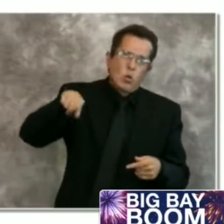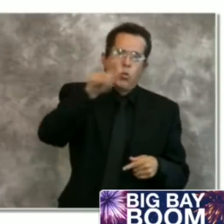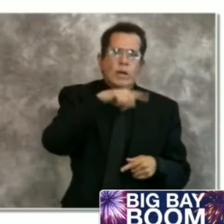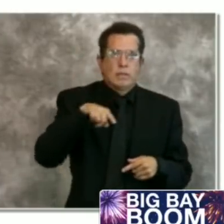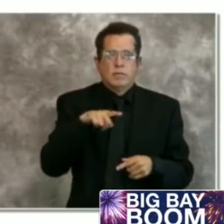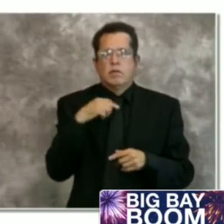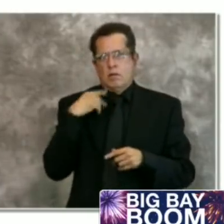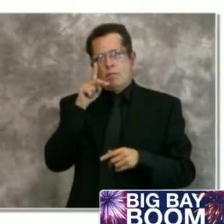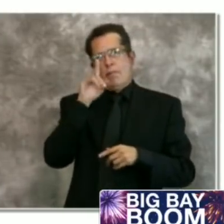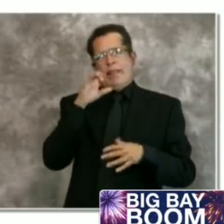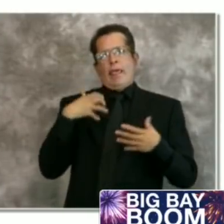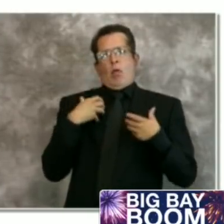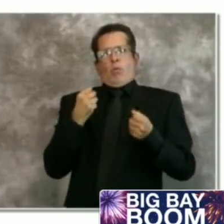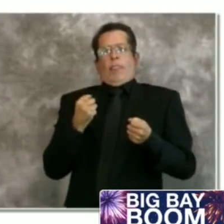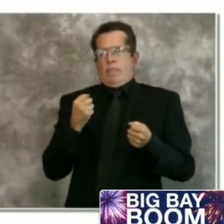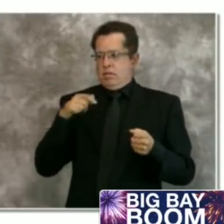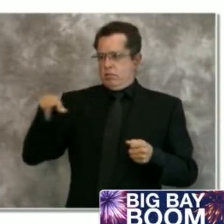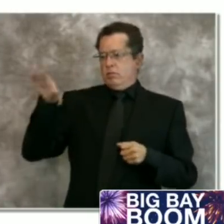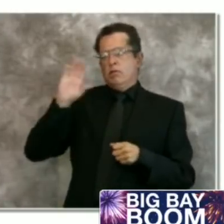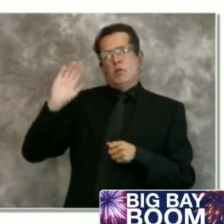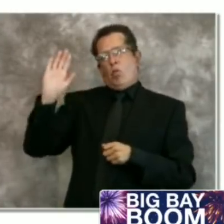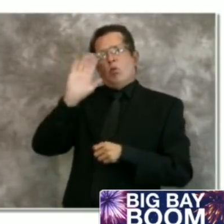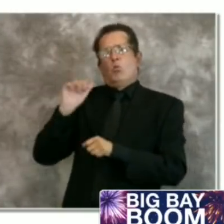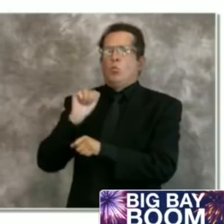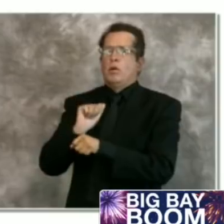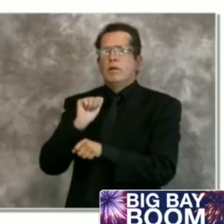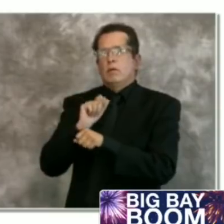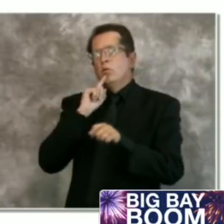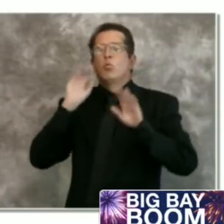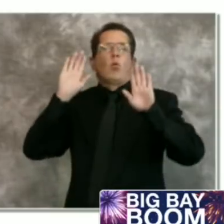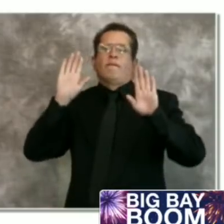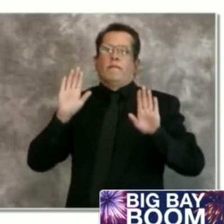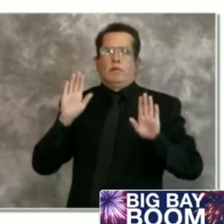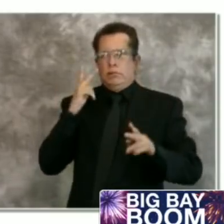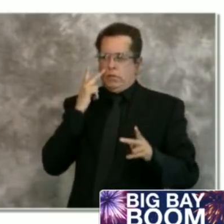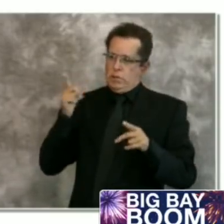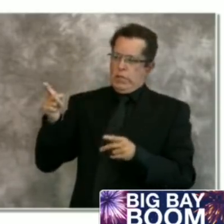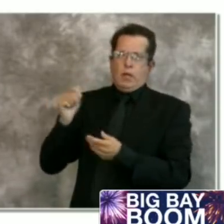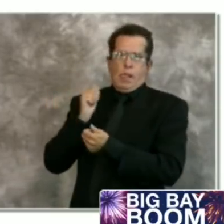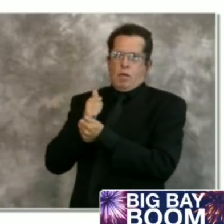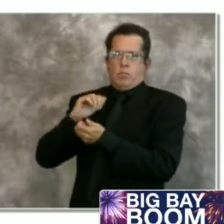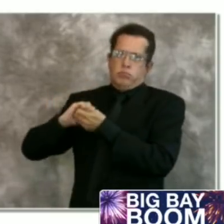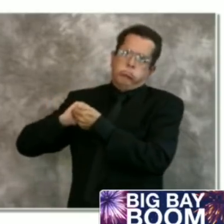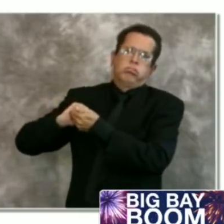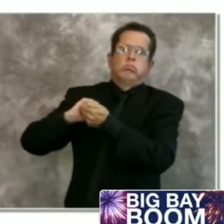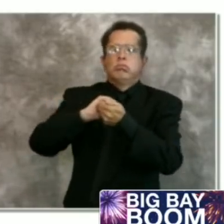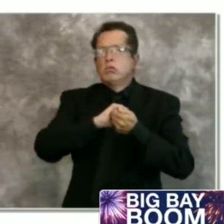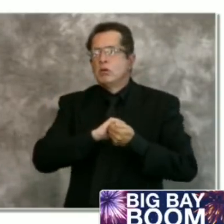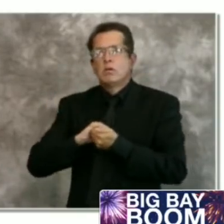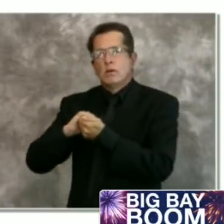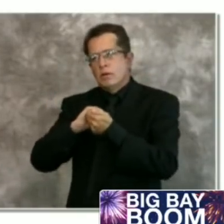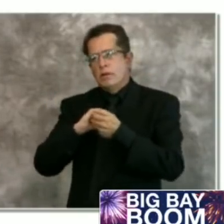THE BREAKING AND TREATMENTS. WHAT YOU SEE HERE TODAY, IT IS CONTINUED SIGNIFICANT PROGRESS AROUND THAT YOU KNOW WANT TO COMMEND EVERYONE IN